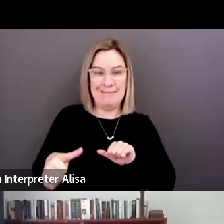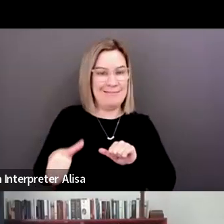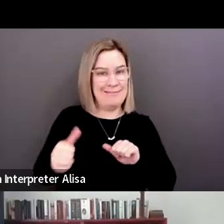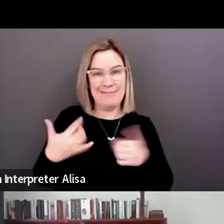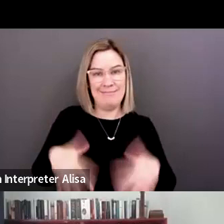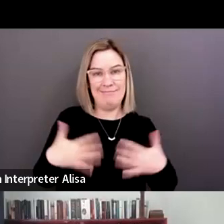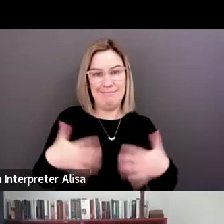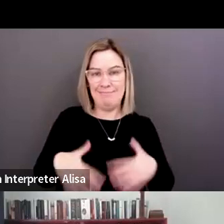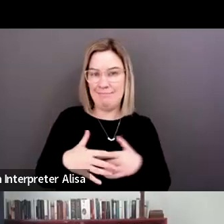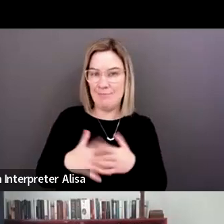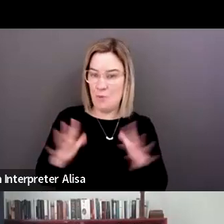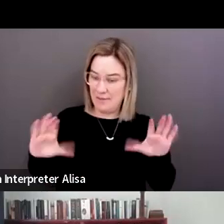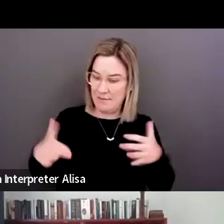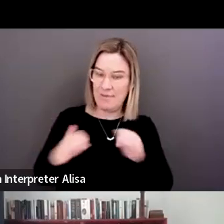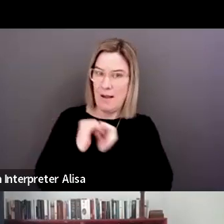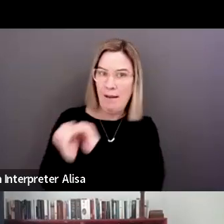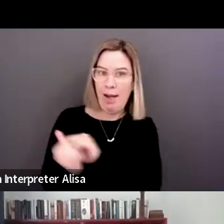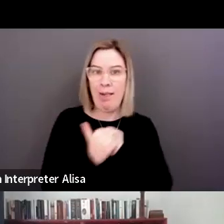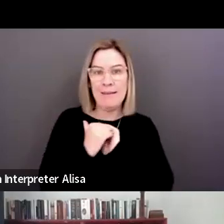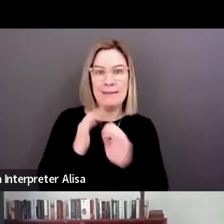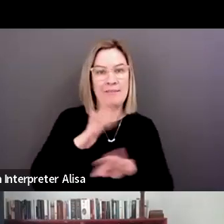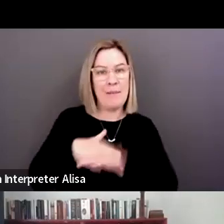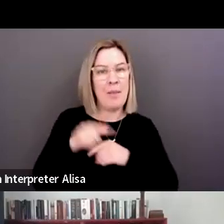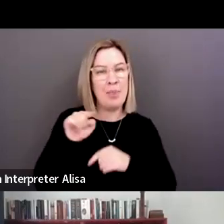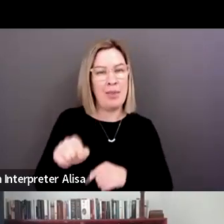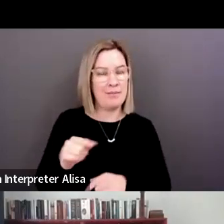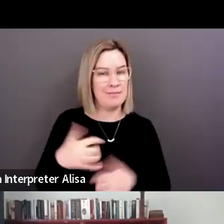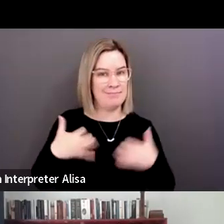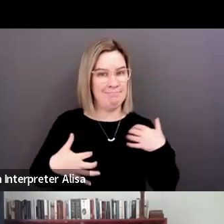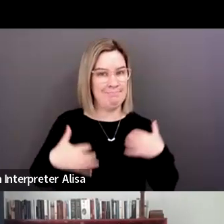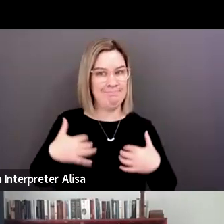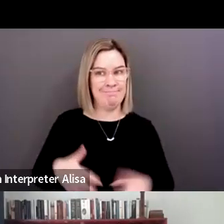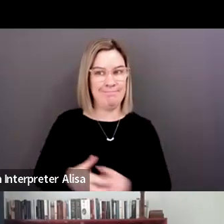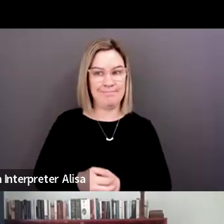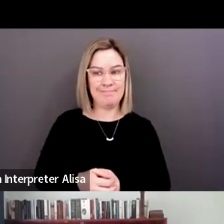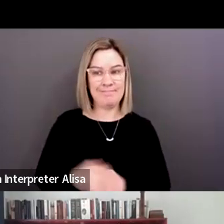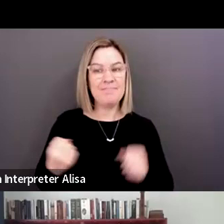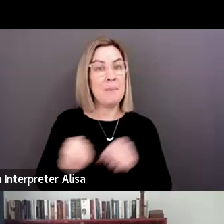Great, thanks so much, guys. Congrats again on